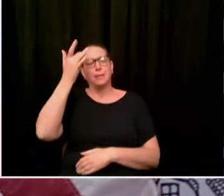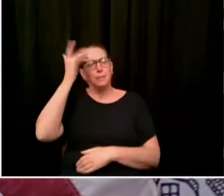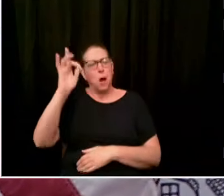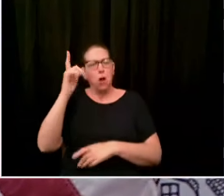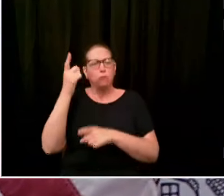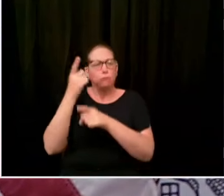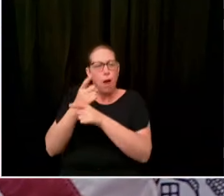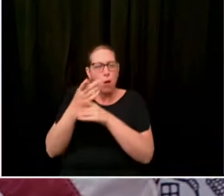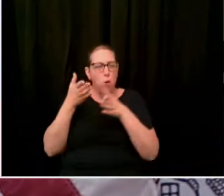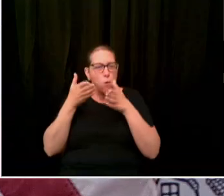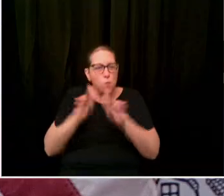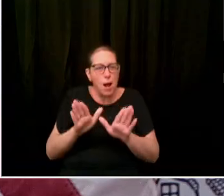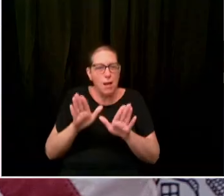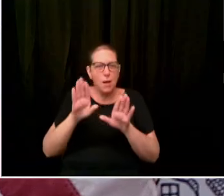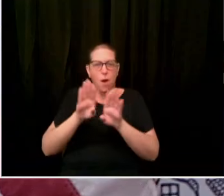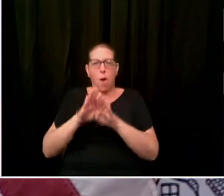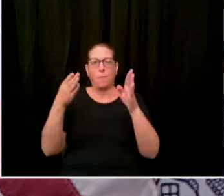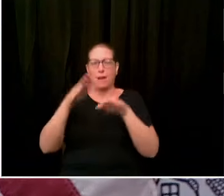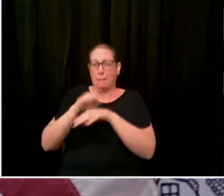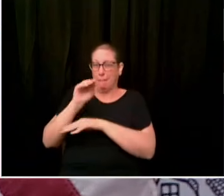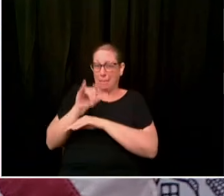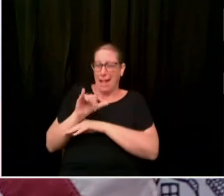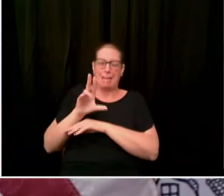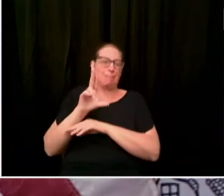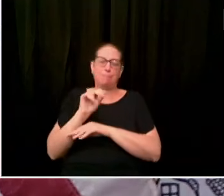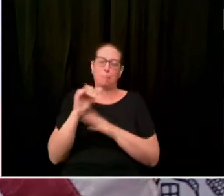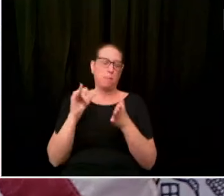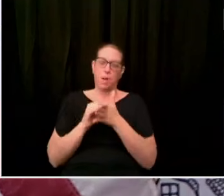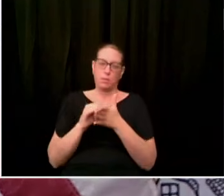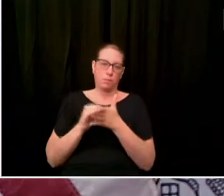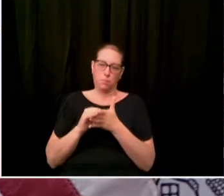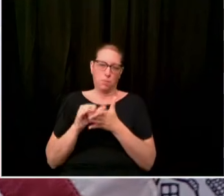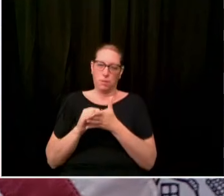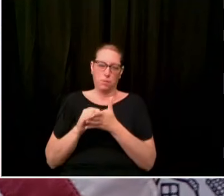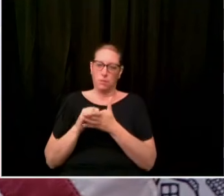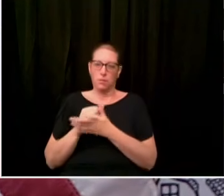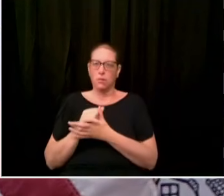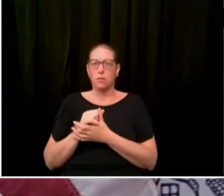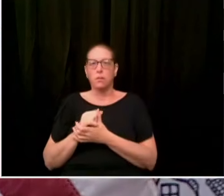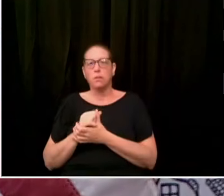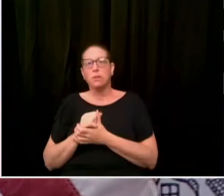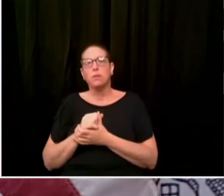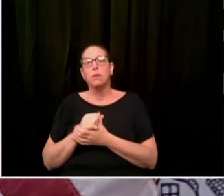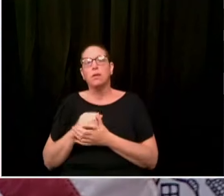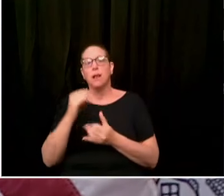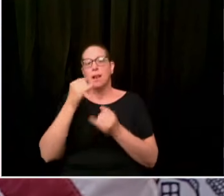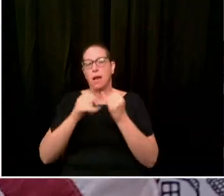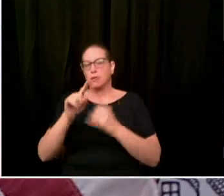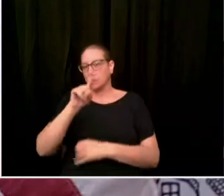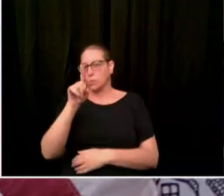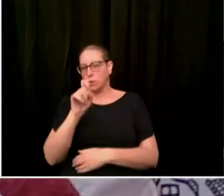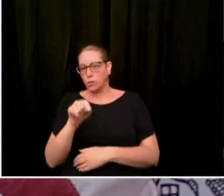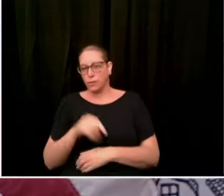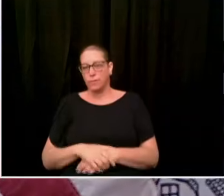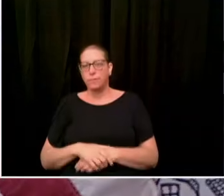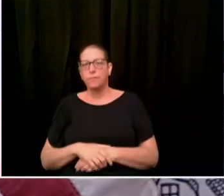WE'RE GOING TO BE SMART AND CAREFUL ABOUT THIS, BUT THERE WILL BE TIME FOR SHOP OWNERS TO KNOW